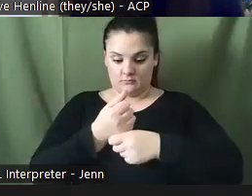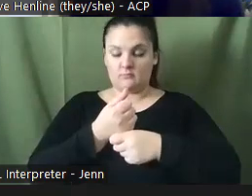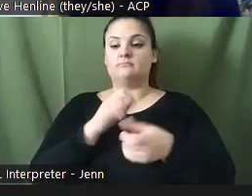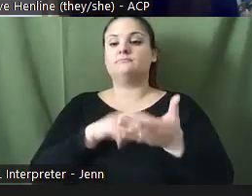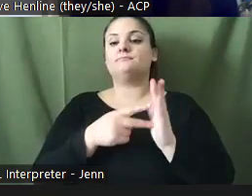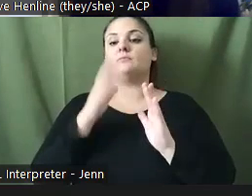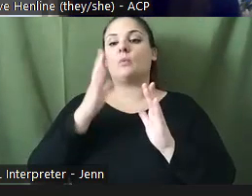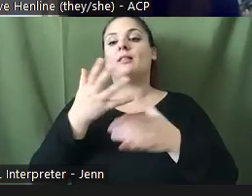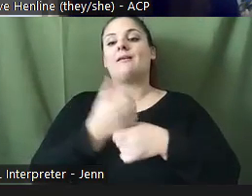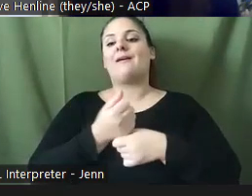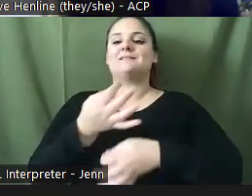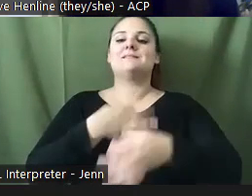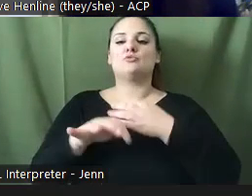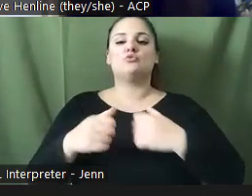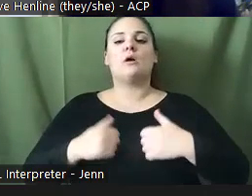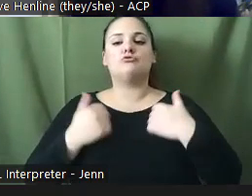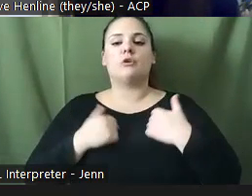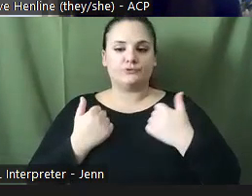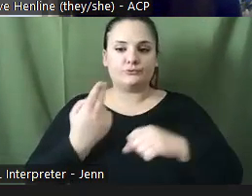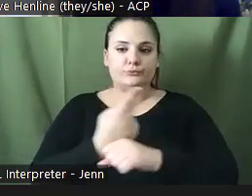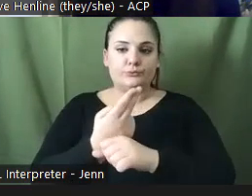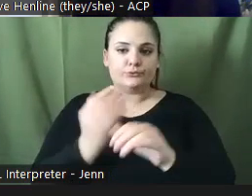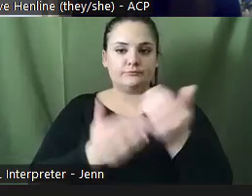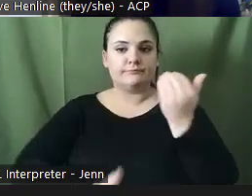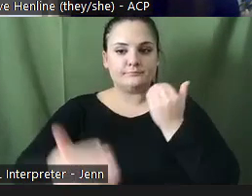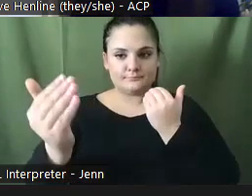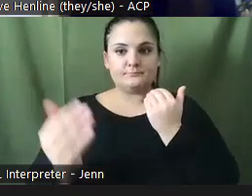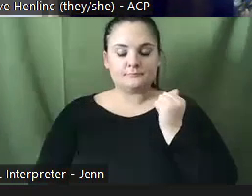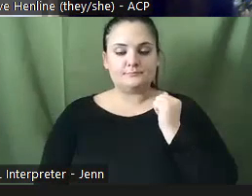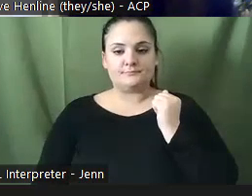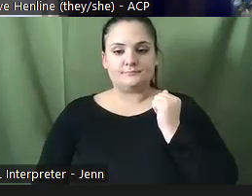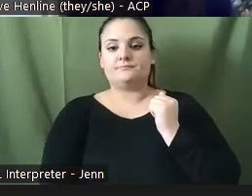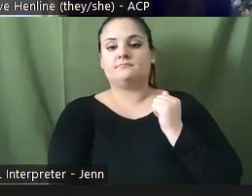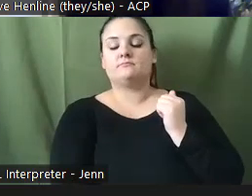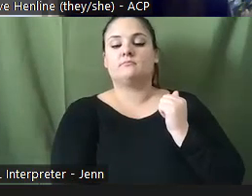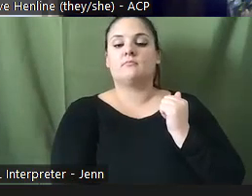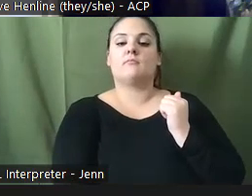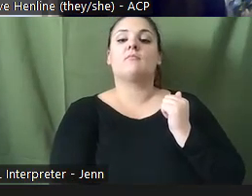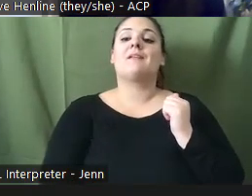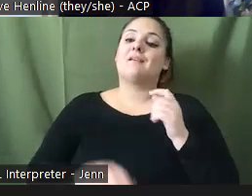that they can begin using. And the participant would also get a welcome folder that provides